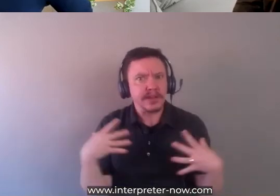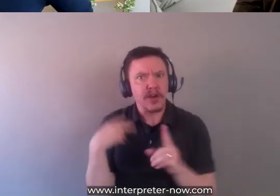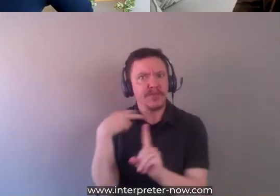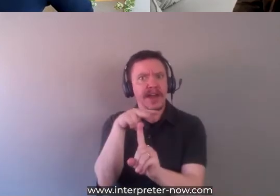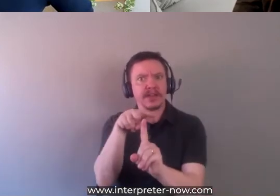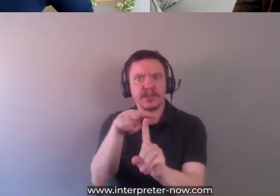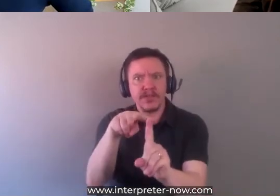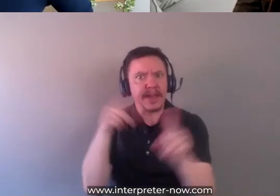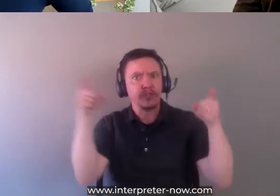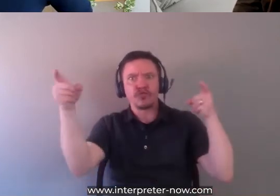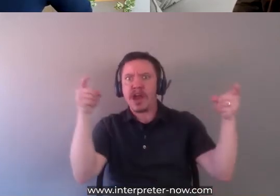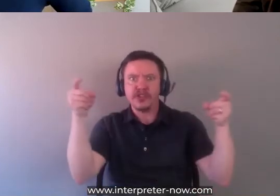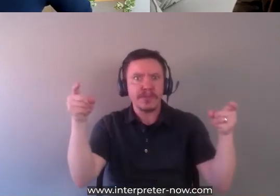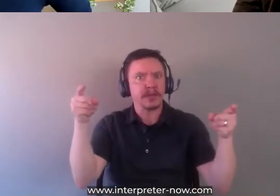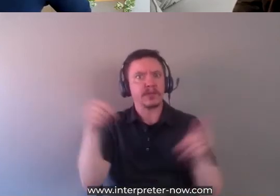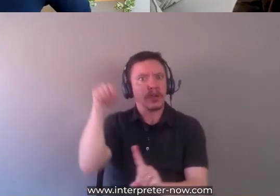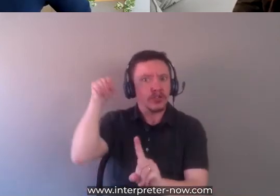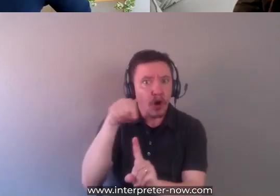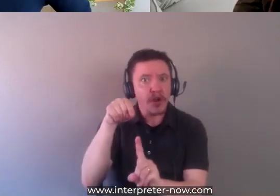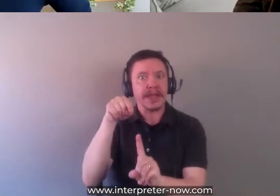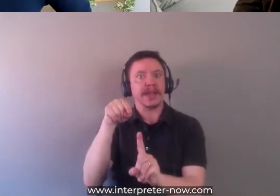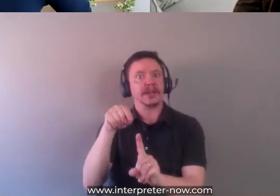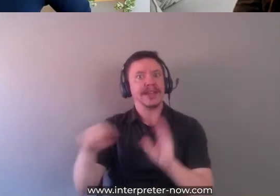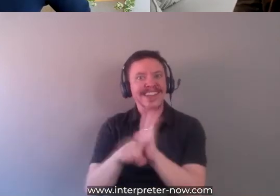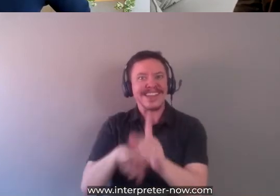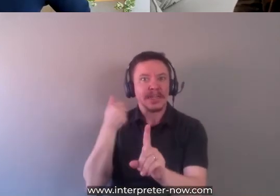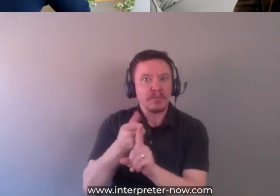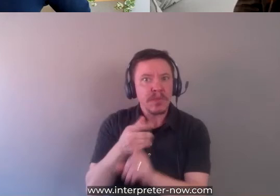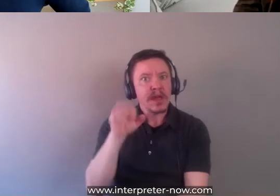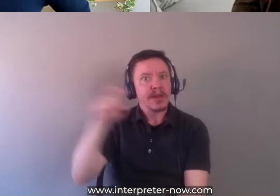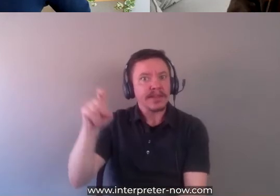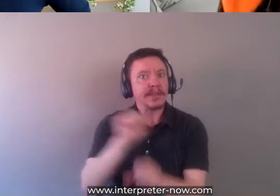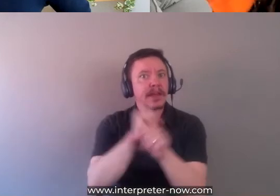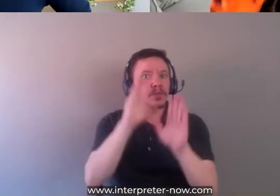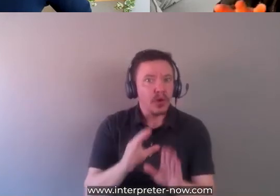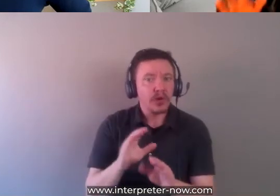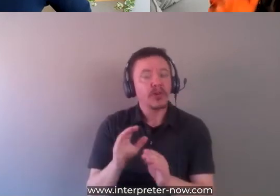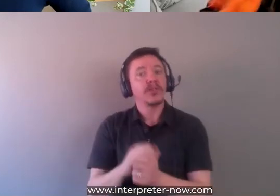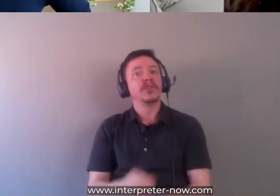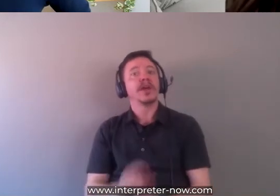regimens, targeting sex workers and intensifying criminalization. I want to be really clear,